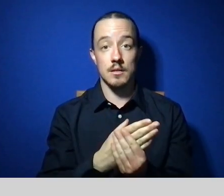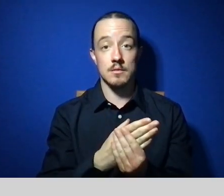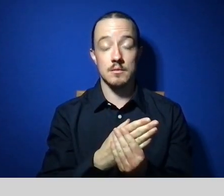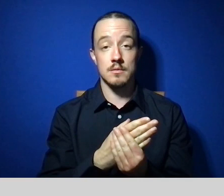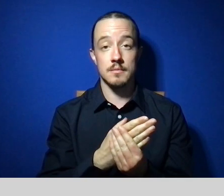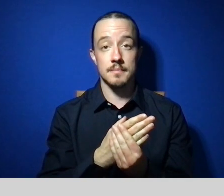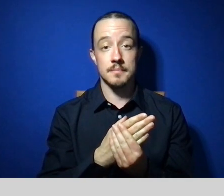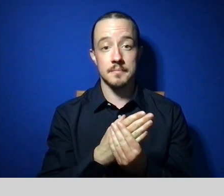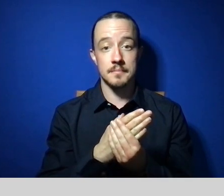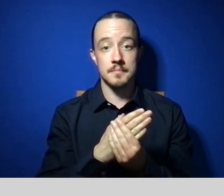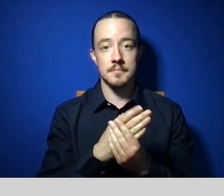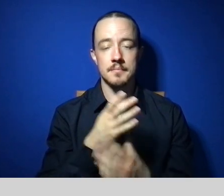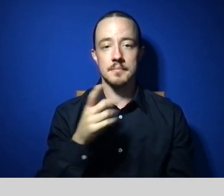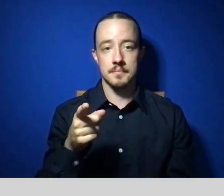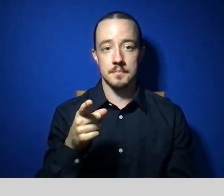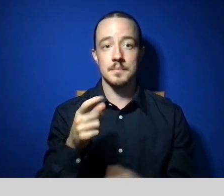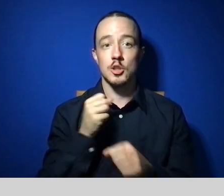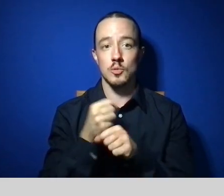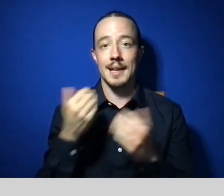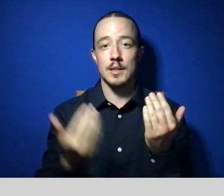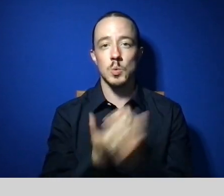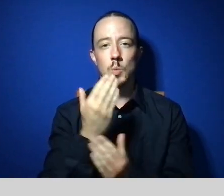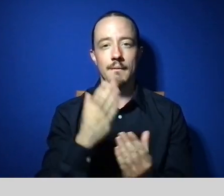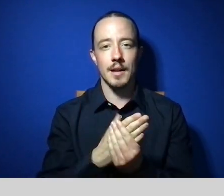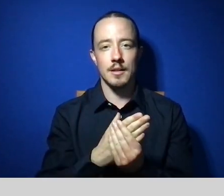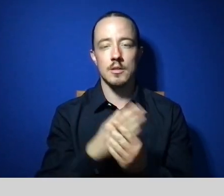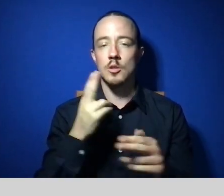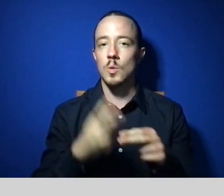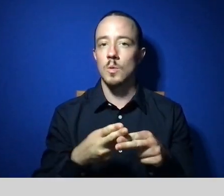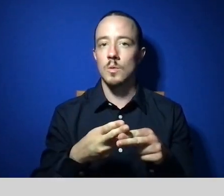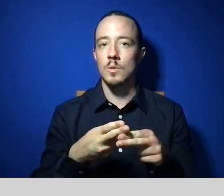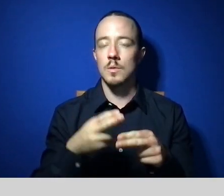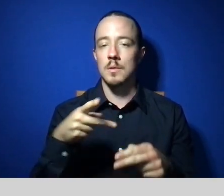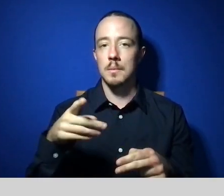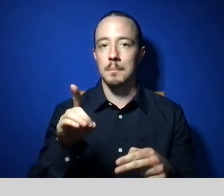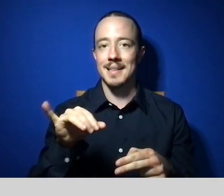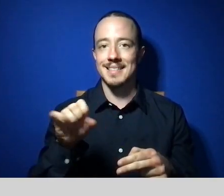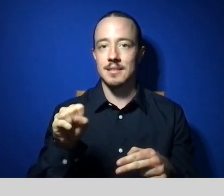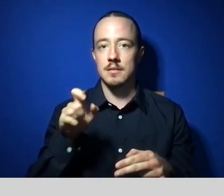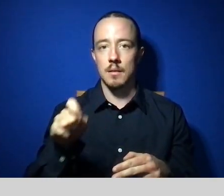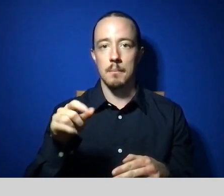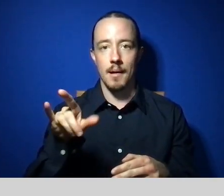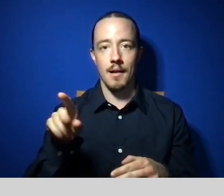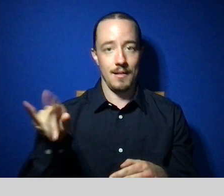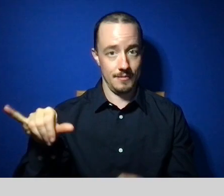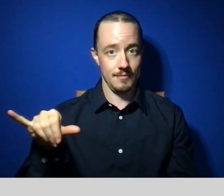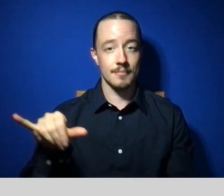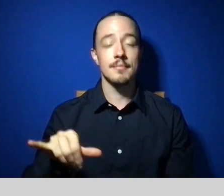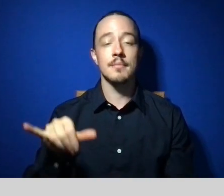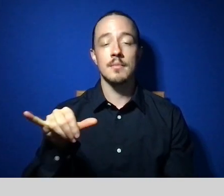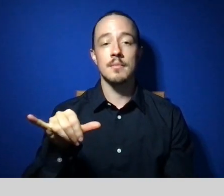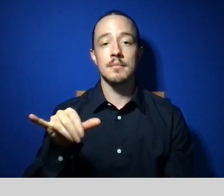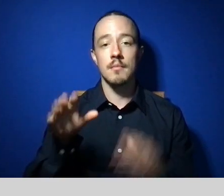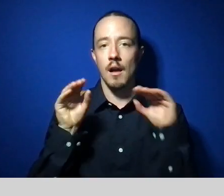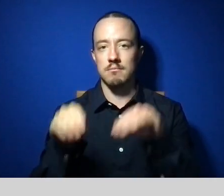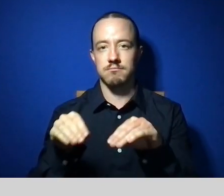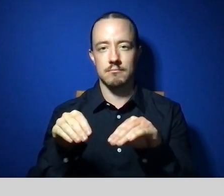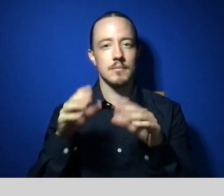Let's create a new file called pid.py. We'll stick it in that folder and we'll paste in that code.